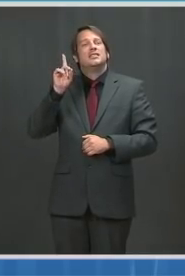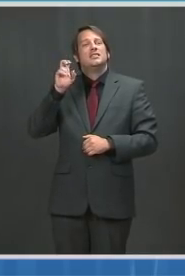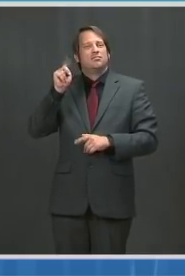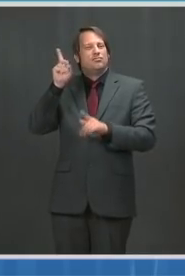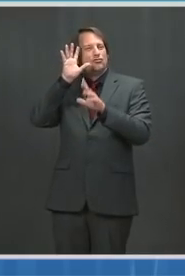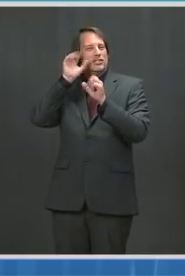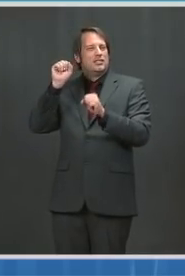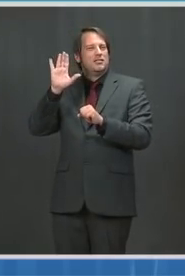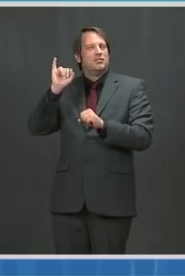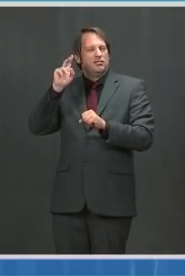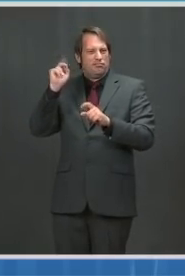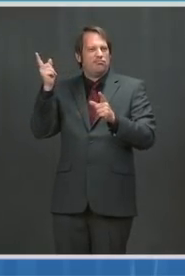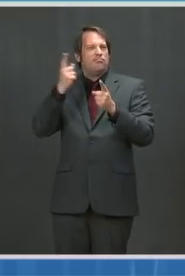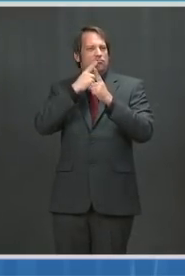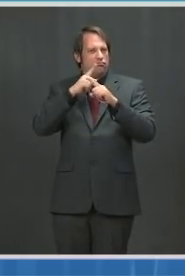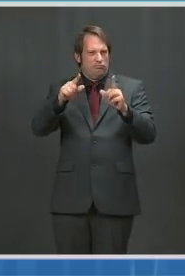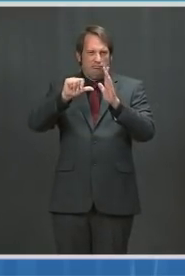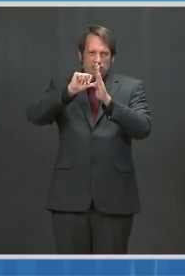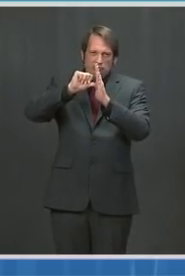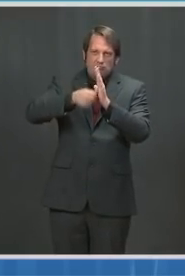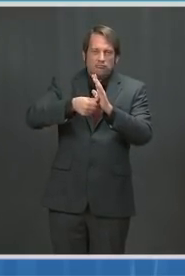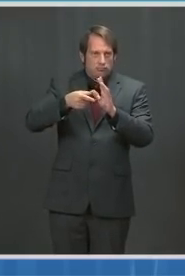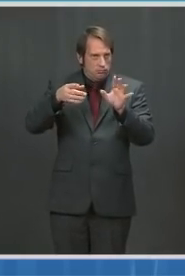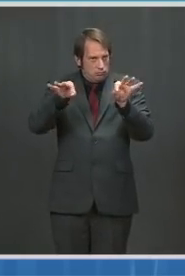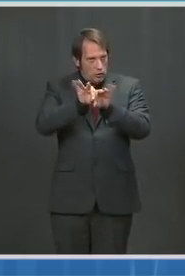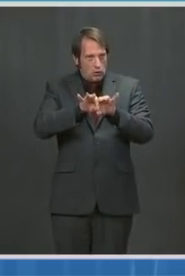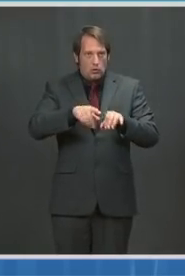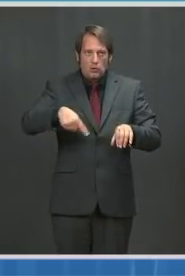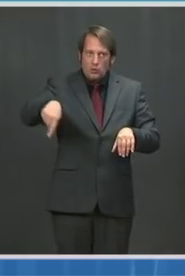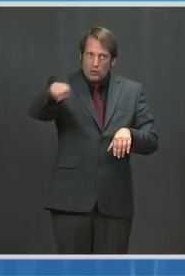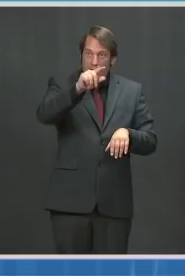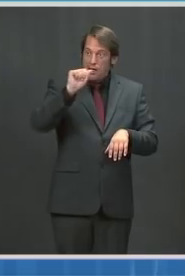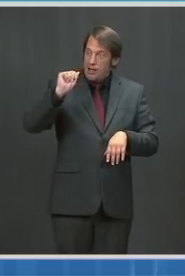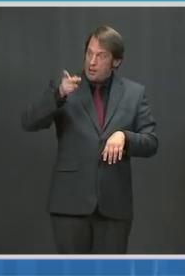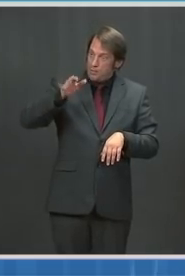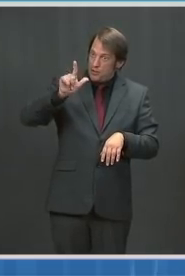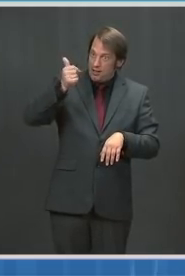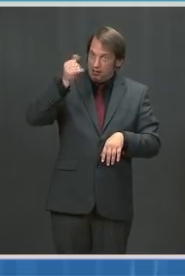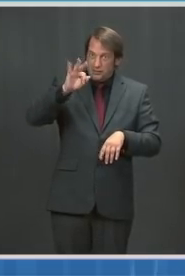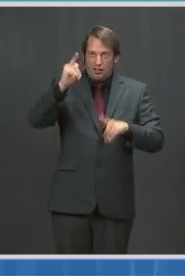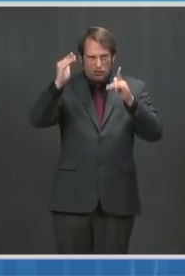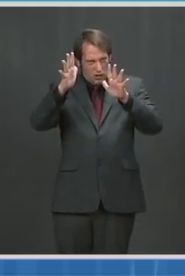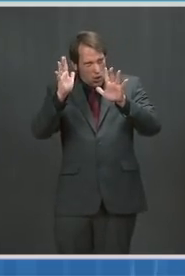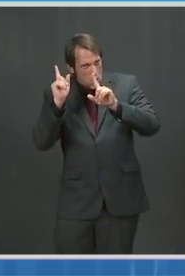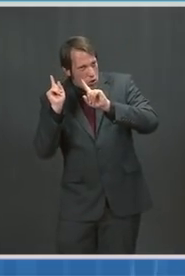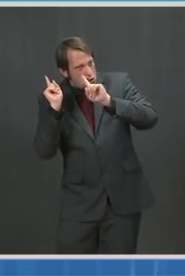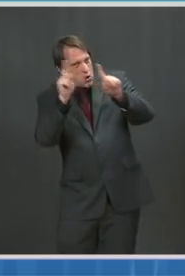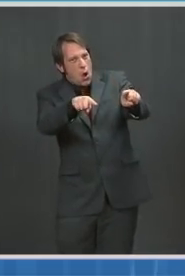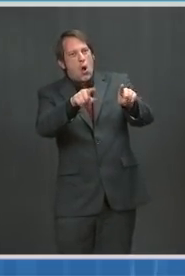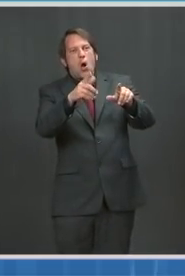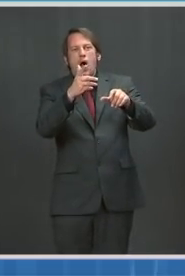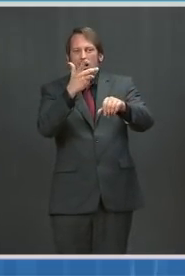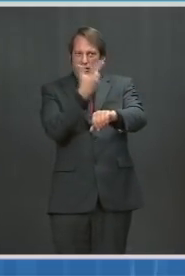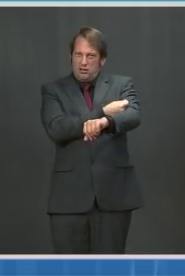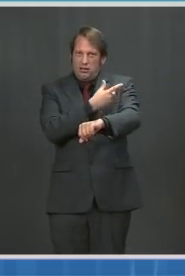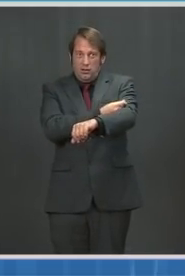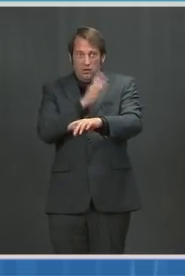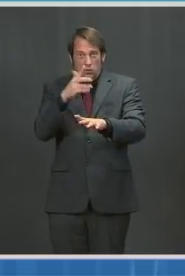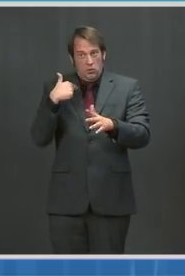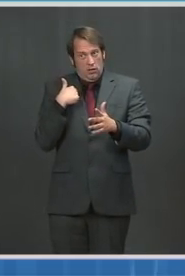to receive a vaccination by April 19th. We are vaccinating, on average, 3 million Americans every single day --